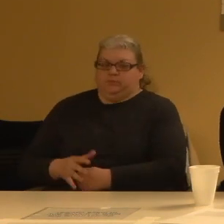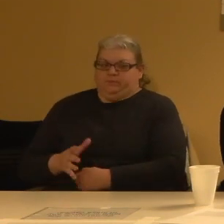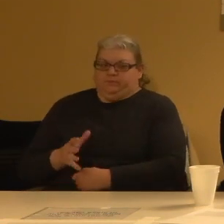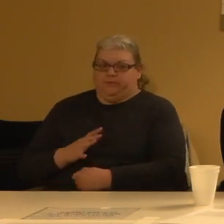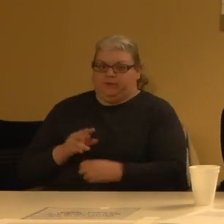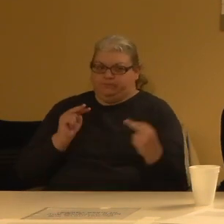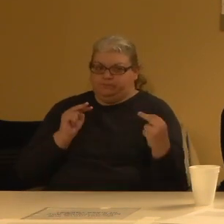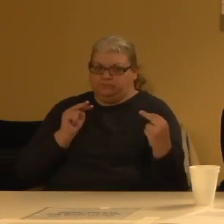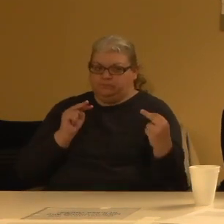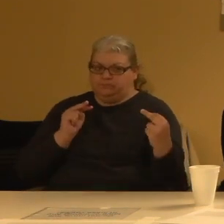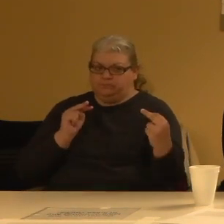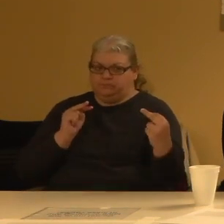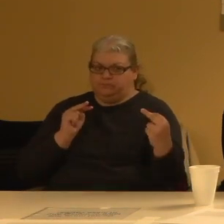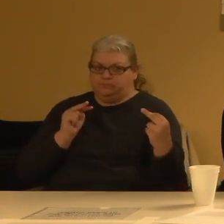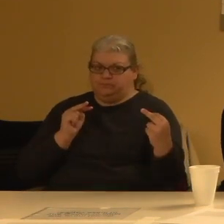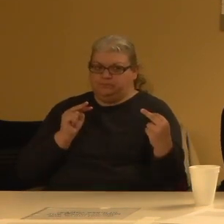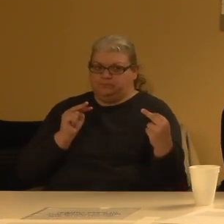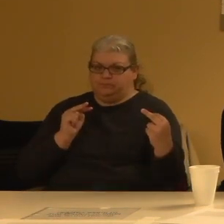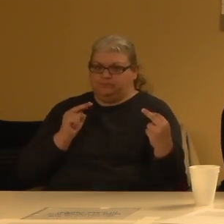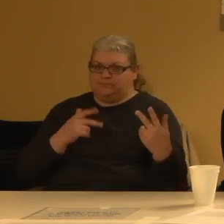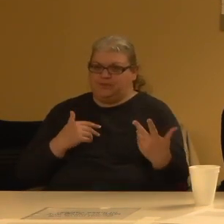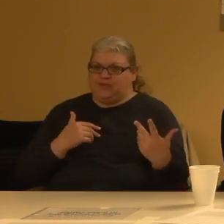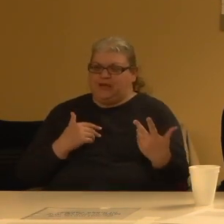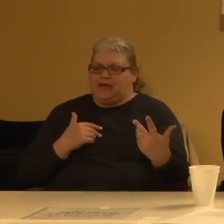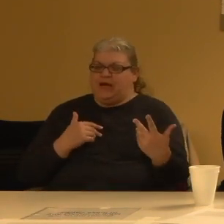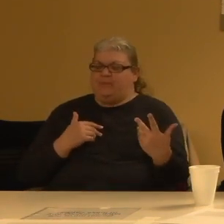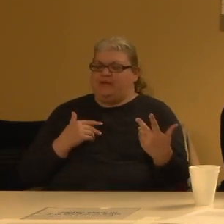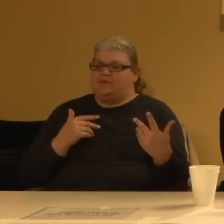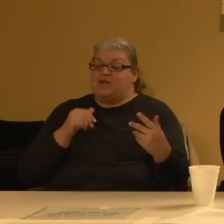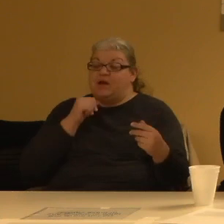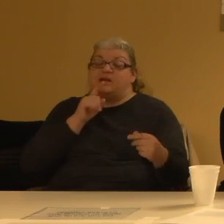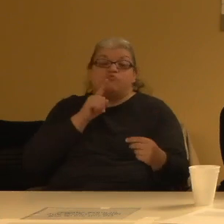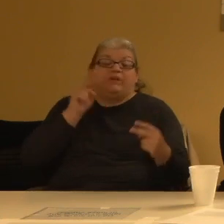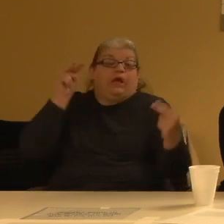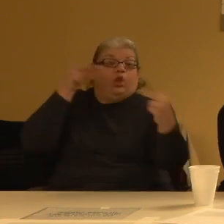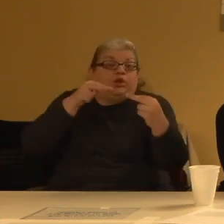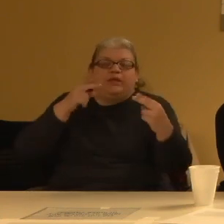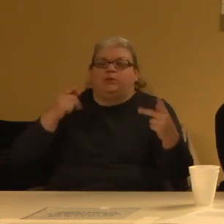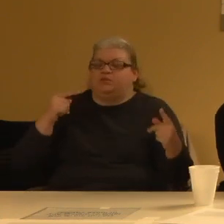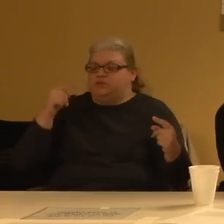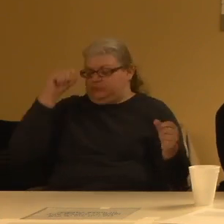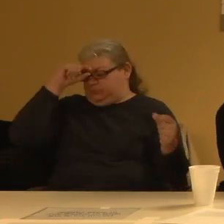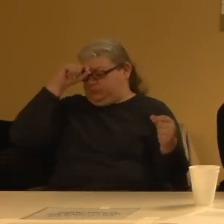we weren't even looking at each other, and later we were like, "Oh yeah, no, no, that's exactly what I was thinking."